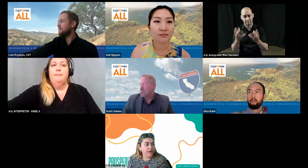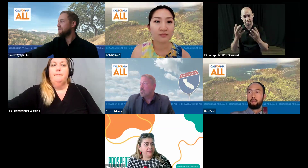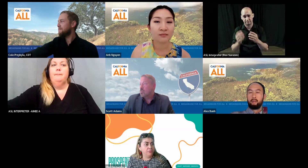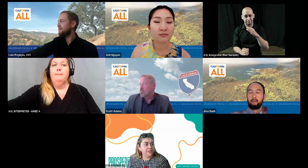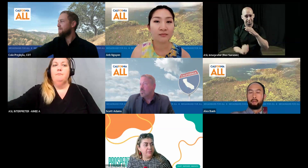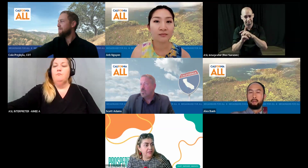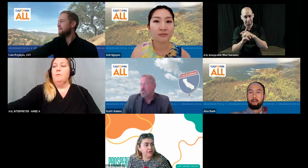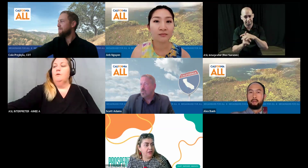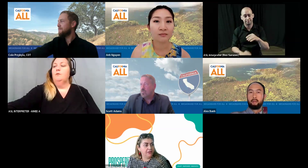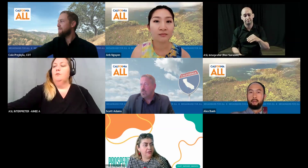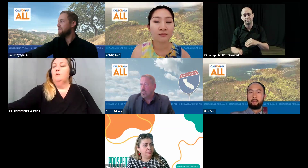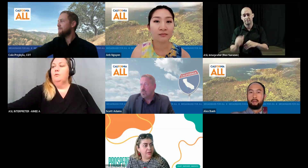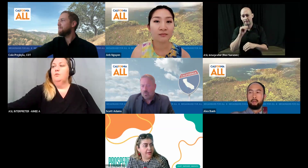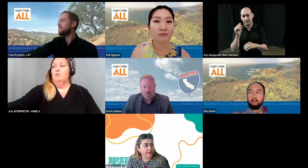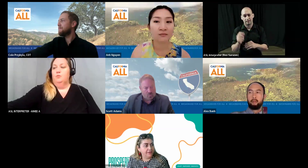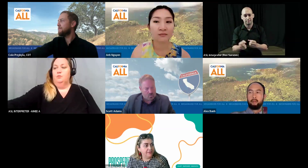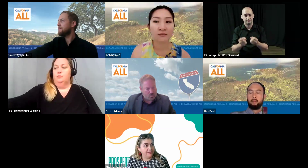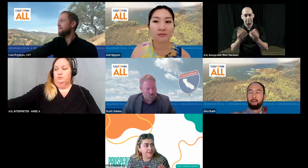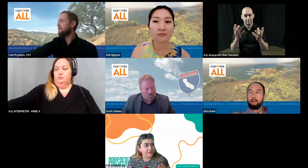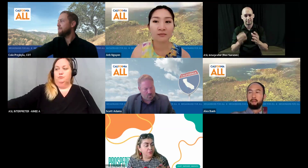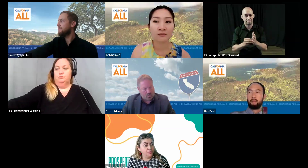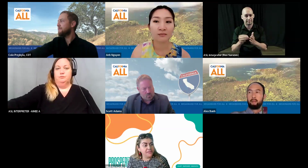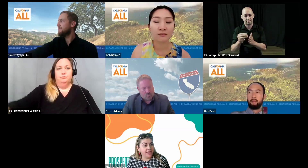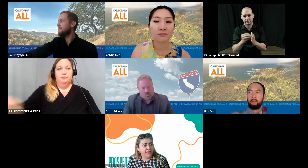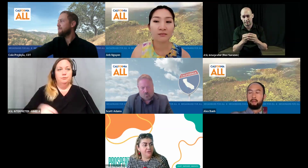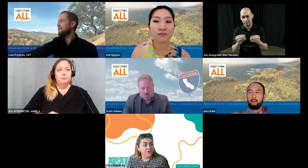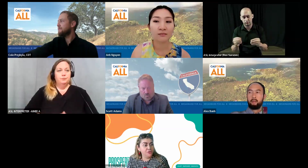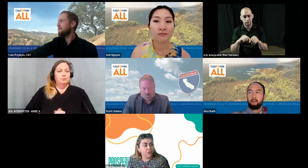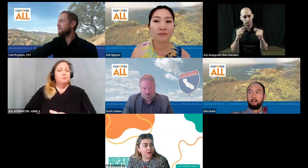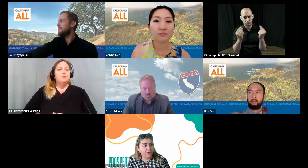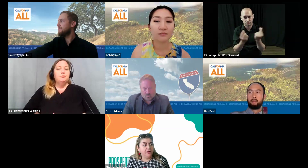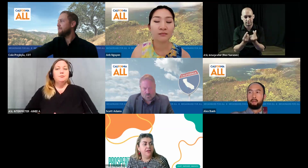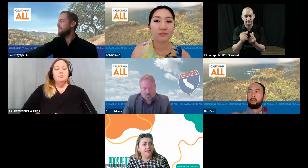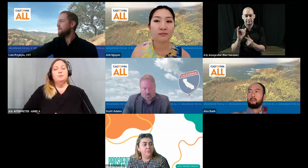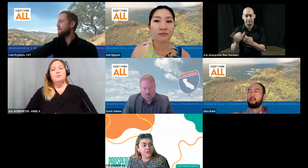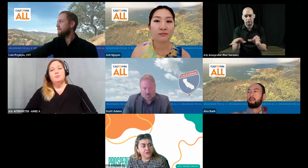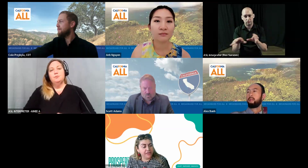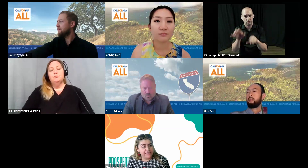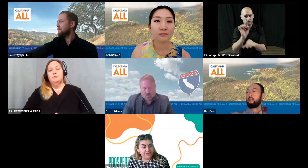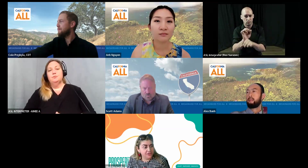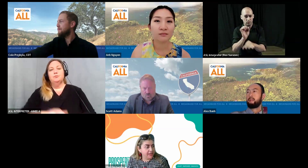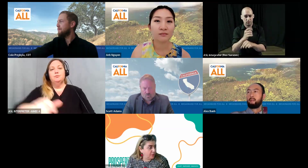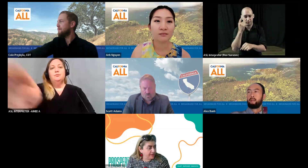We're not the multi-million dollar groups that do this work where emerging organizations. I will